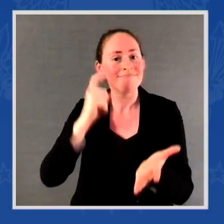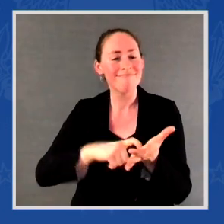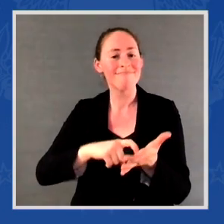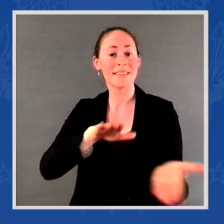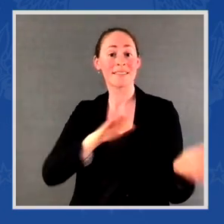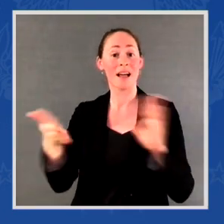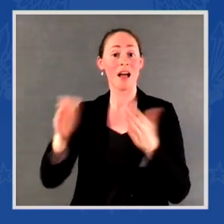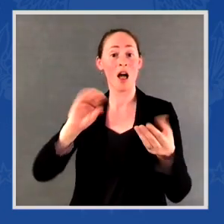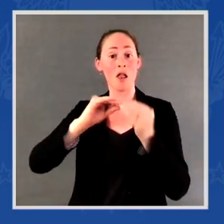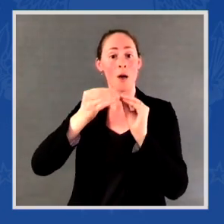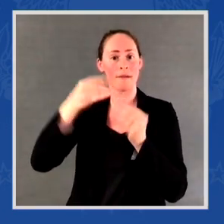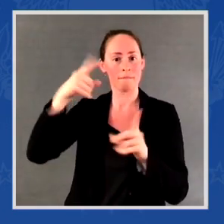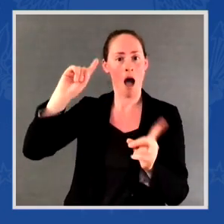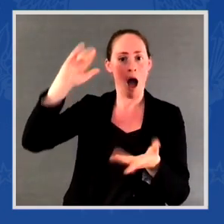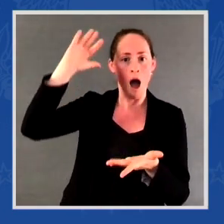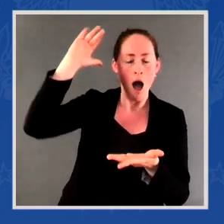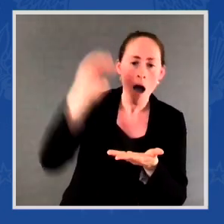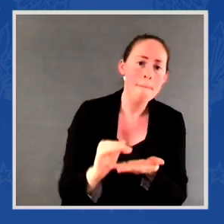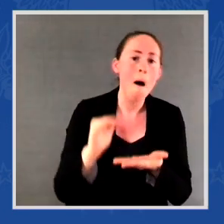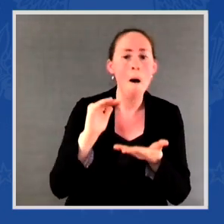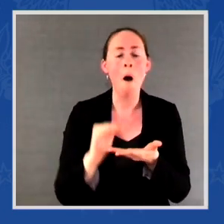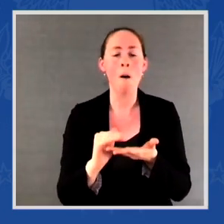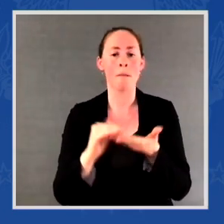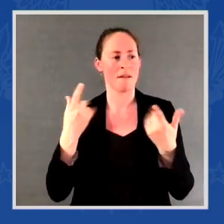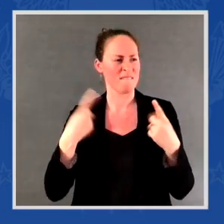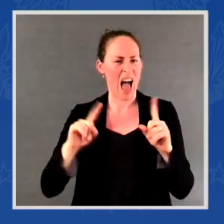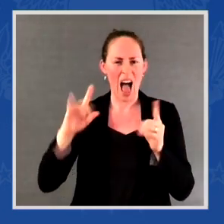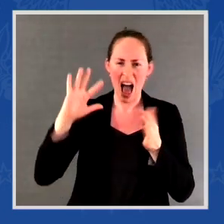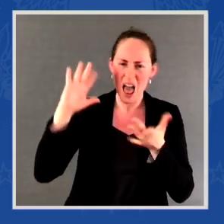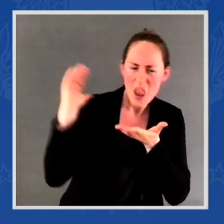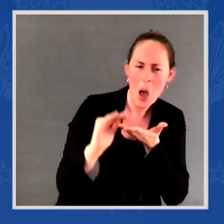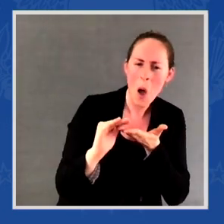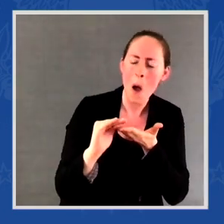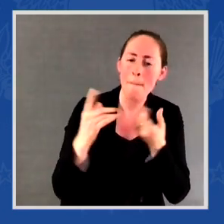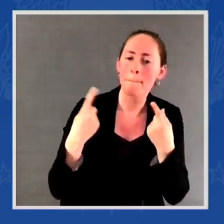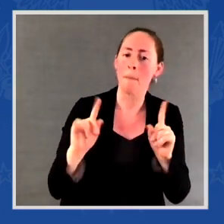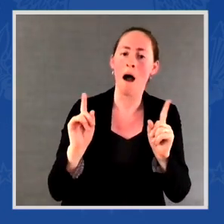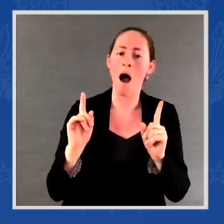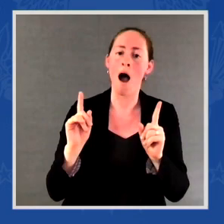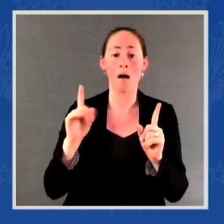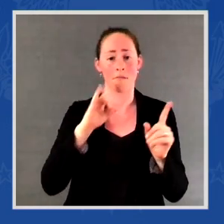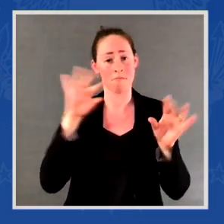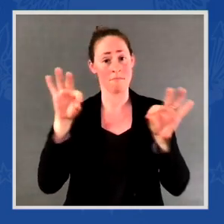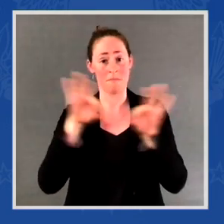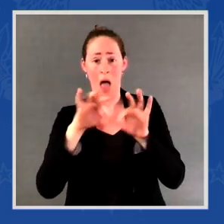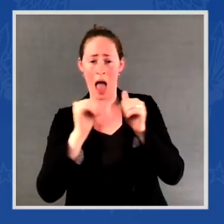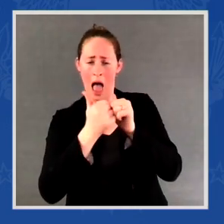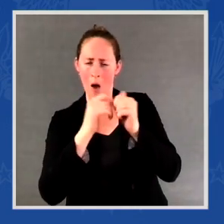And we've built equity into the heart of the vaccination program. I put together a vaccination team,